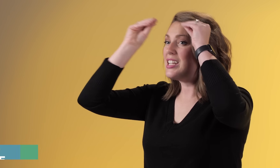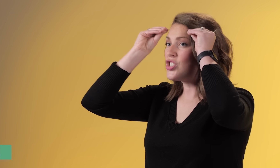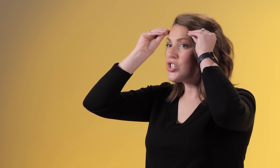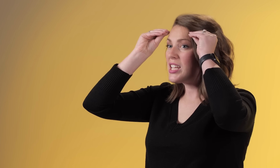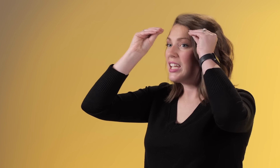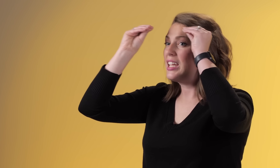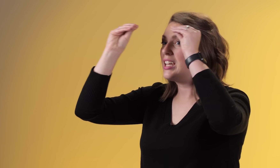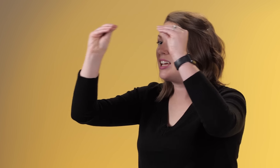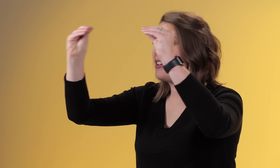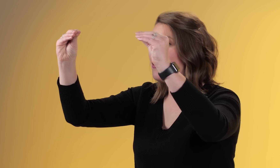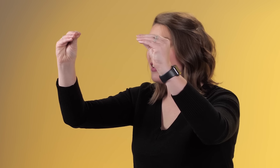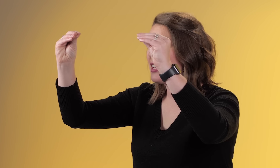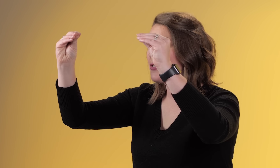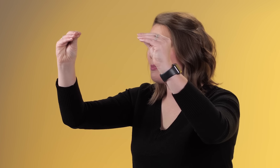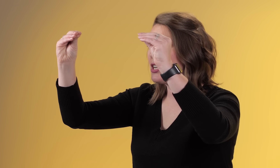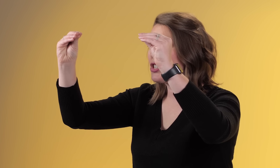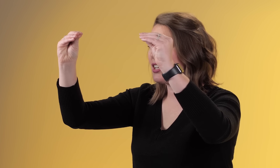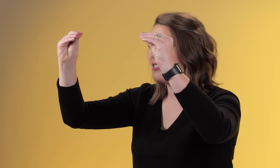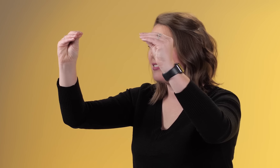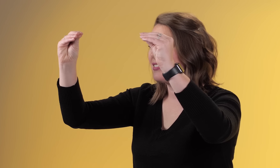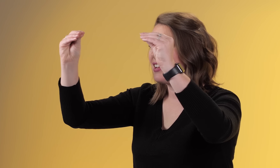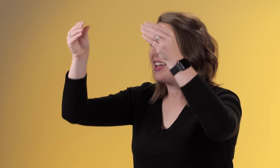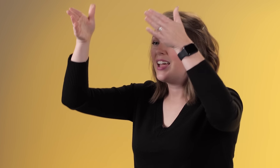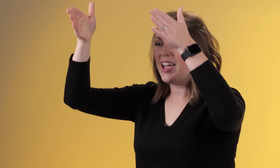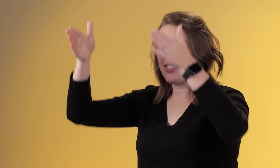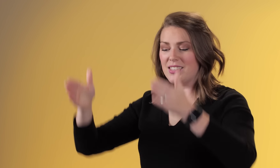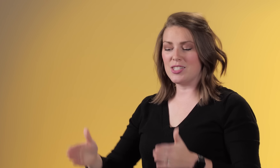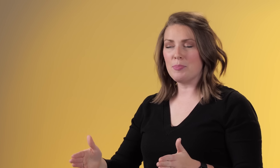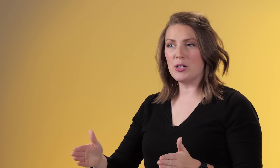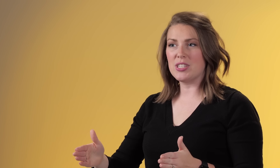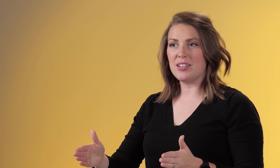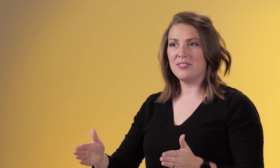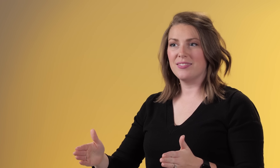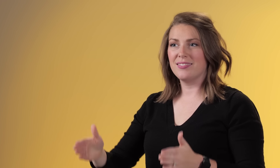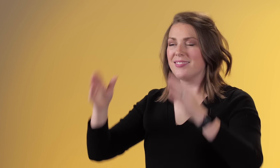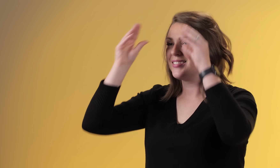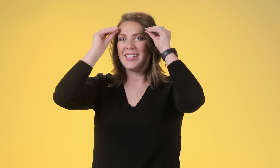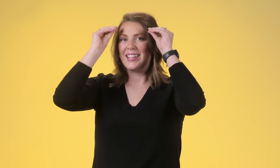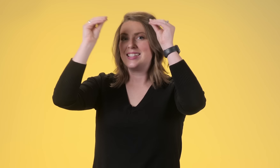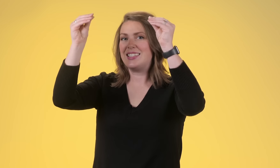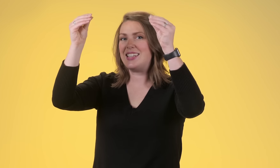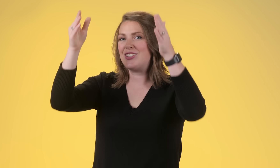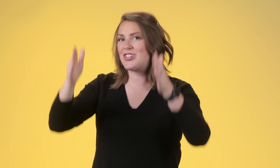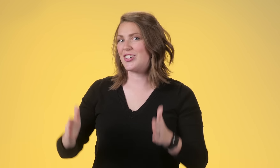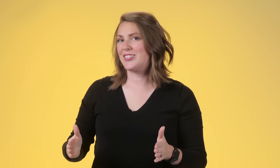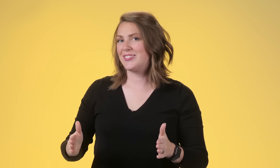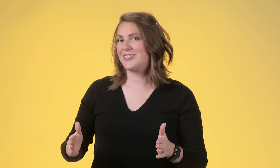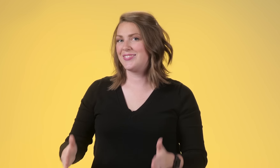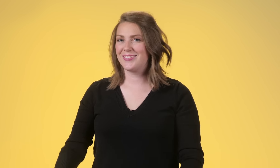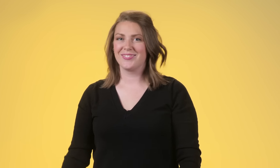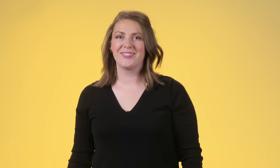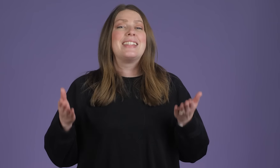Teachers give information. And this is a person. Teacher.